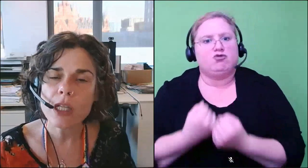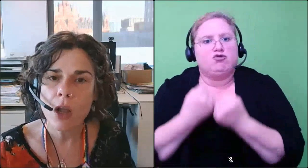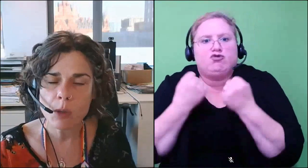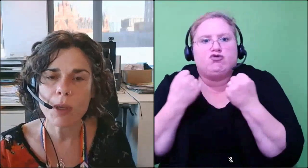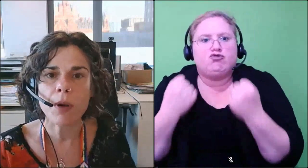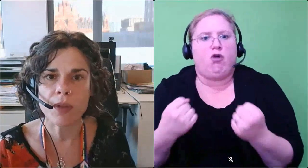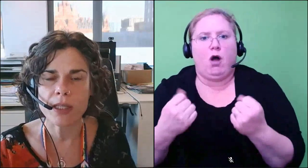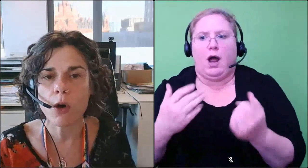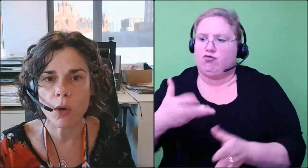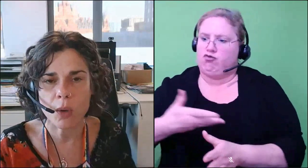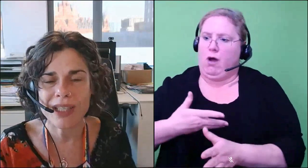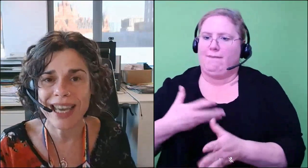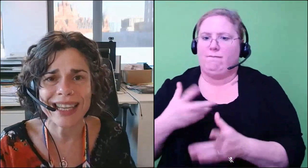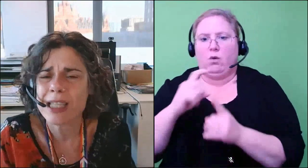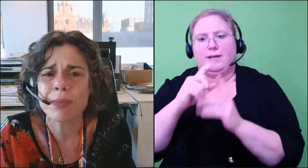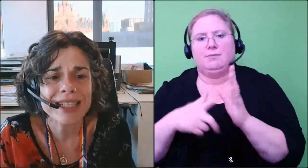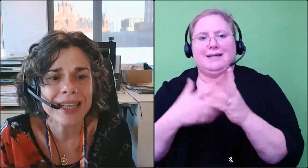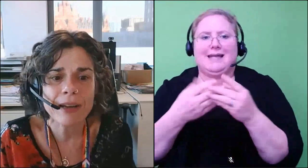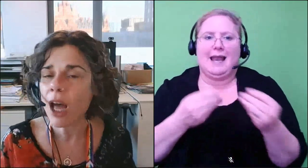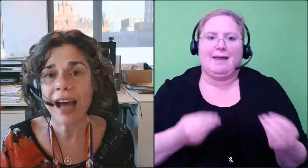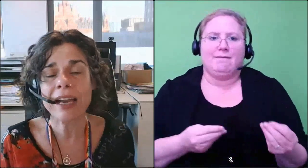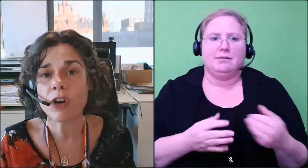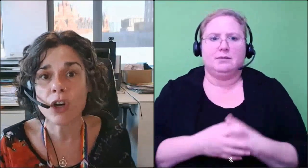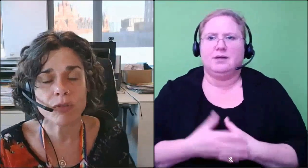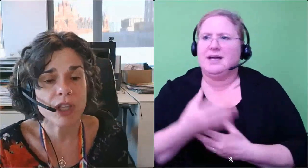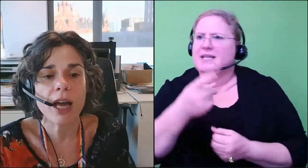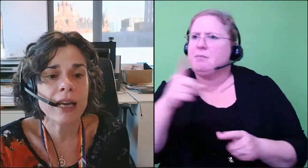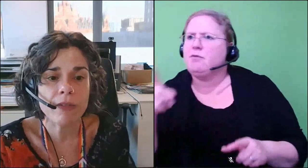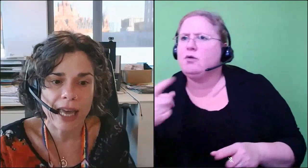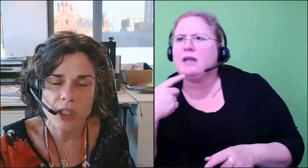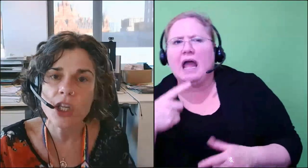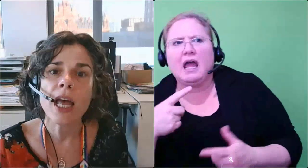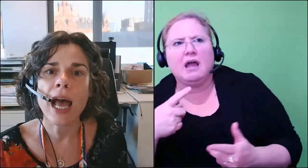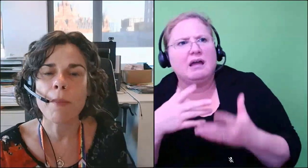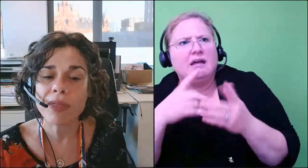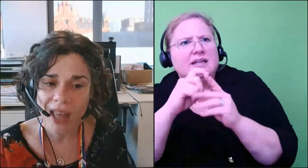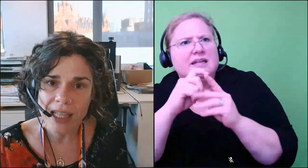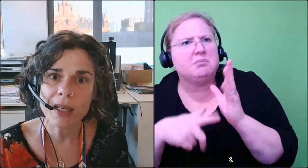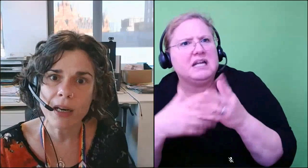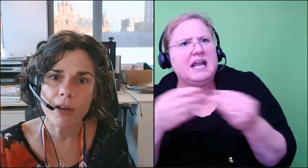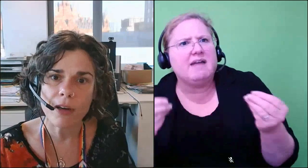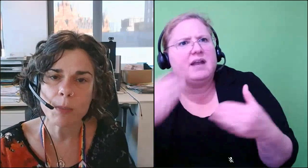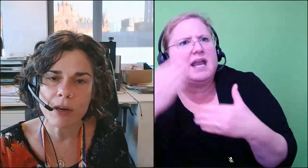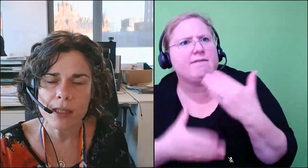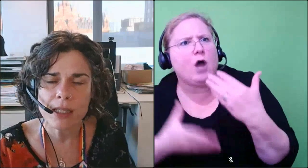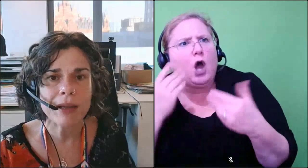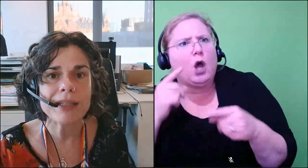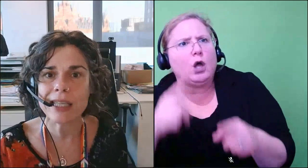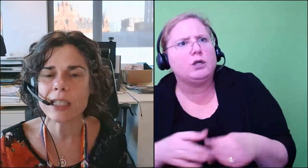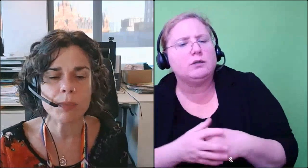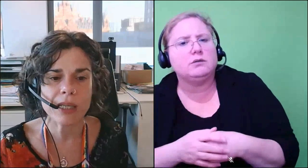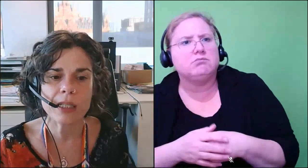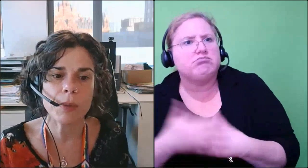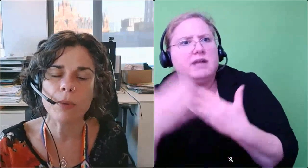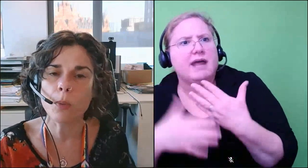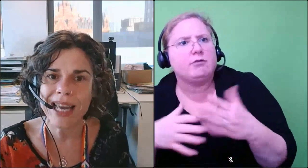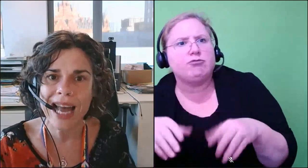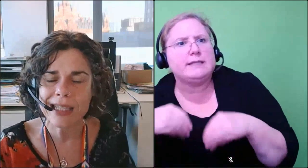I'm sure there's lots of people on this call who are saying, disability leave? I never heard of it. I never get it. And that's been our experience.